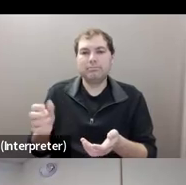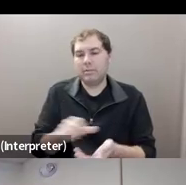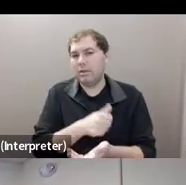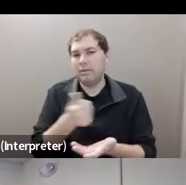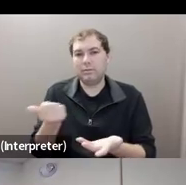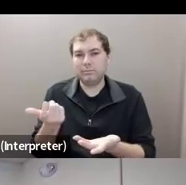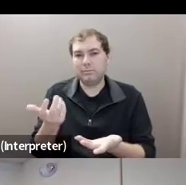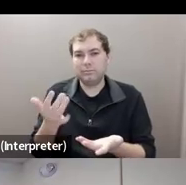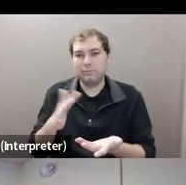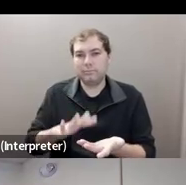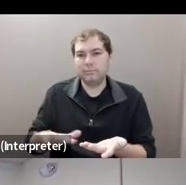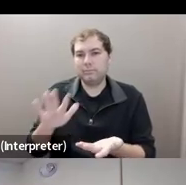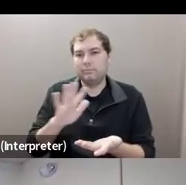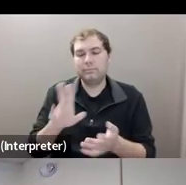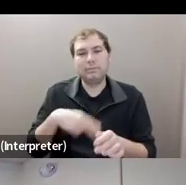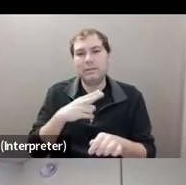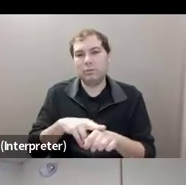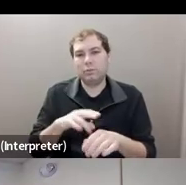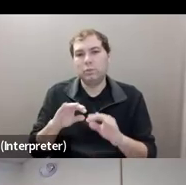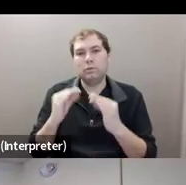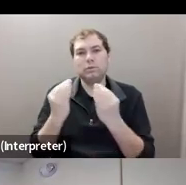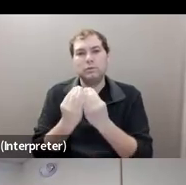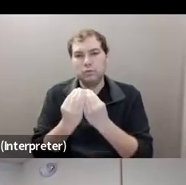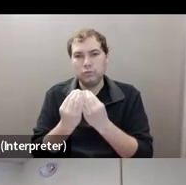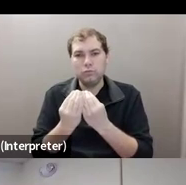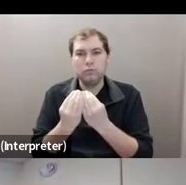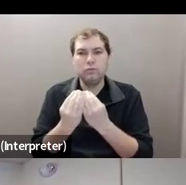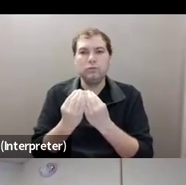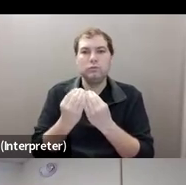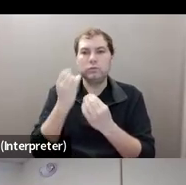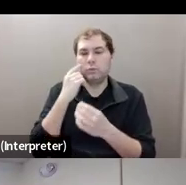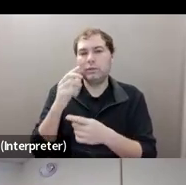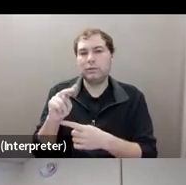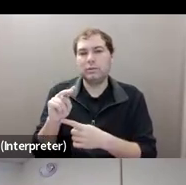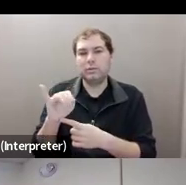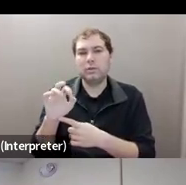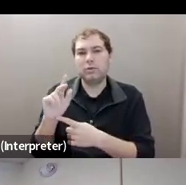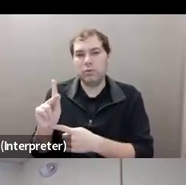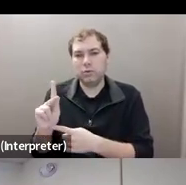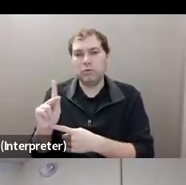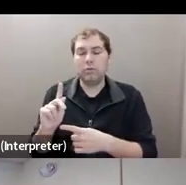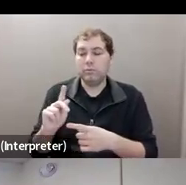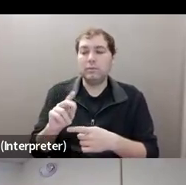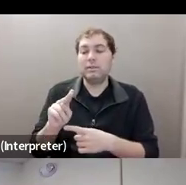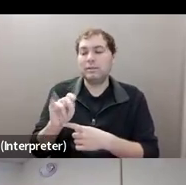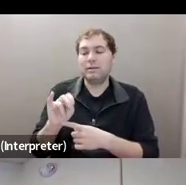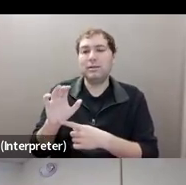17036717673: national organizations, and of course, nickel and April that we should not be afraid, I think, to go to